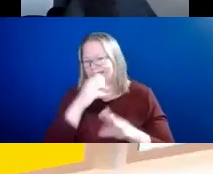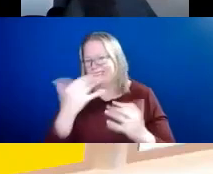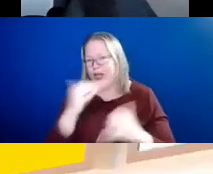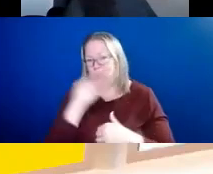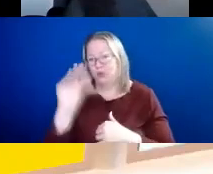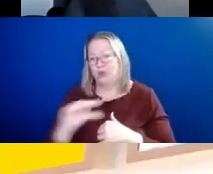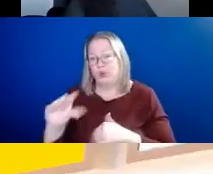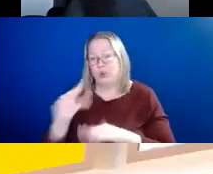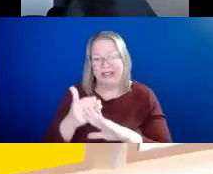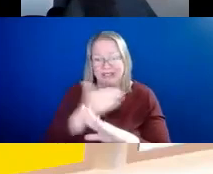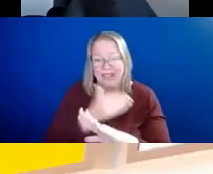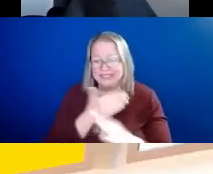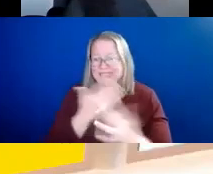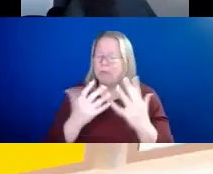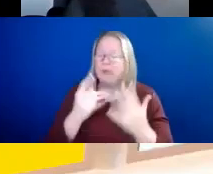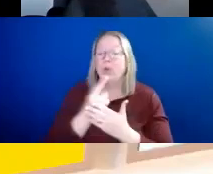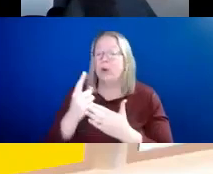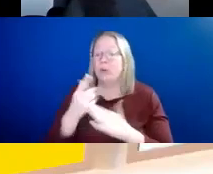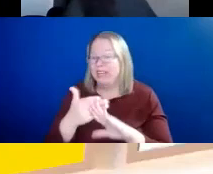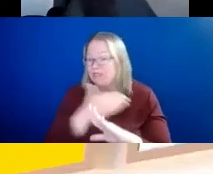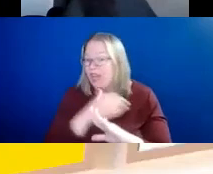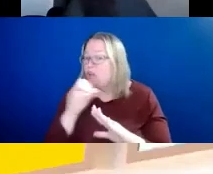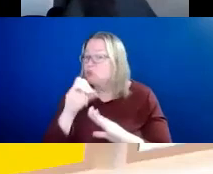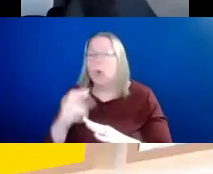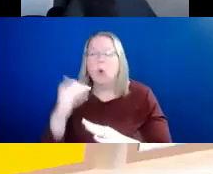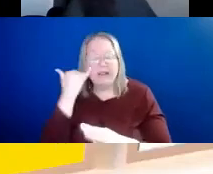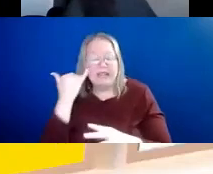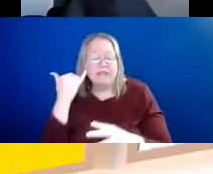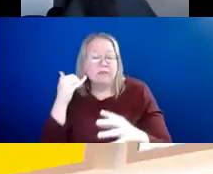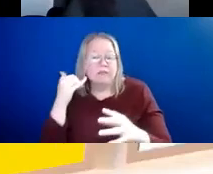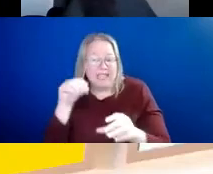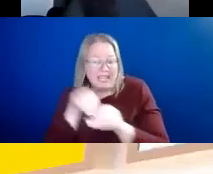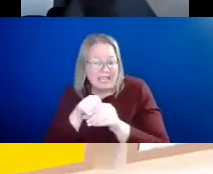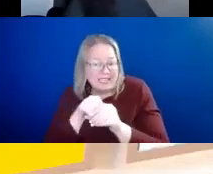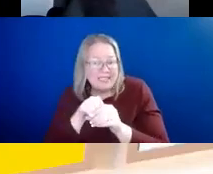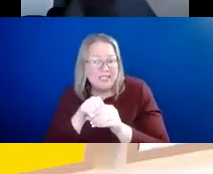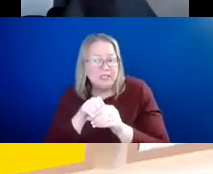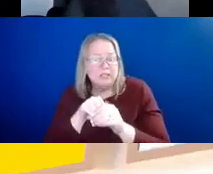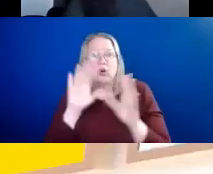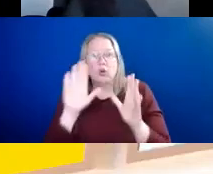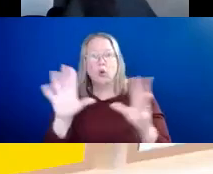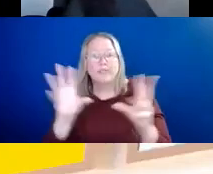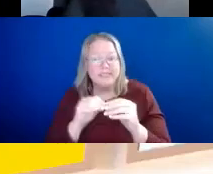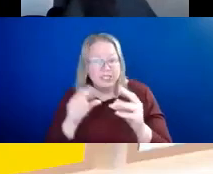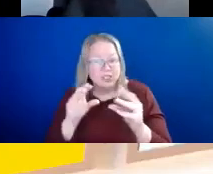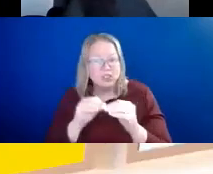12:53:07 One week in advance or if you are in the session is on the 11th